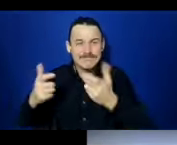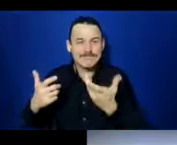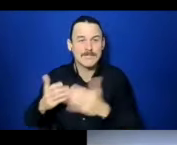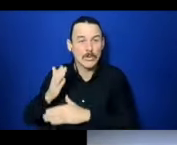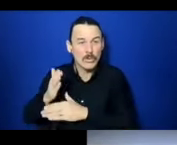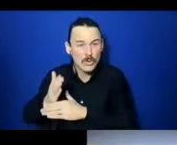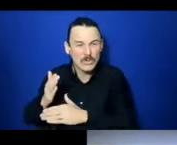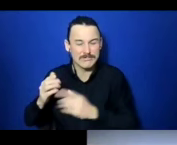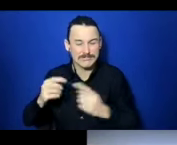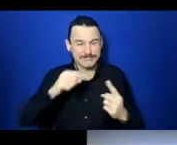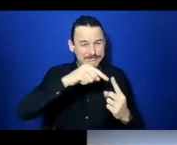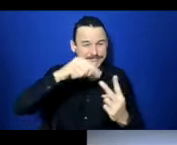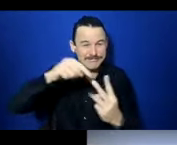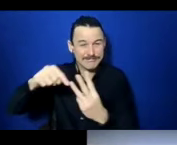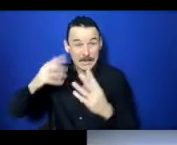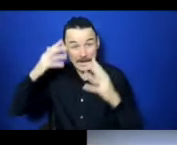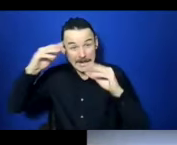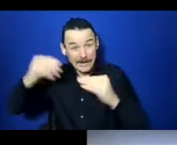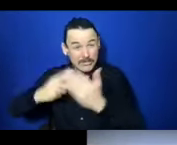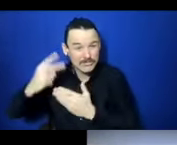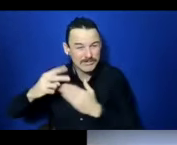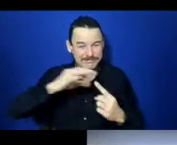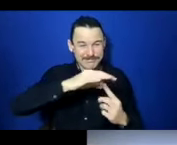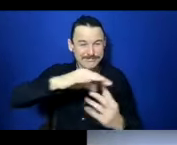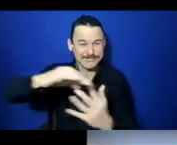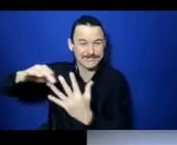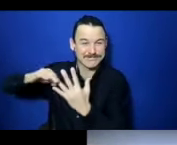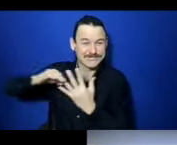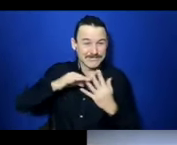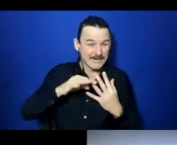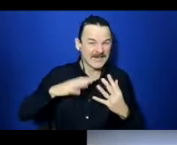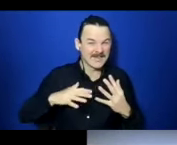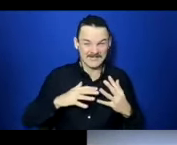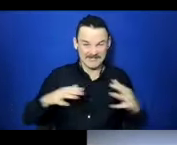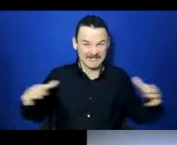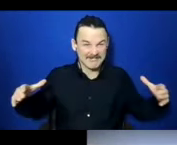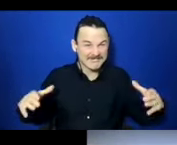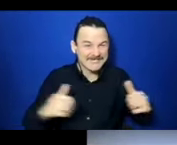educational programs, just to be able to understand how the community is able to engage